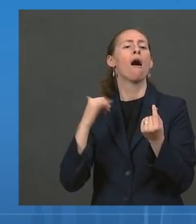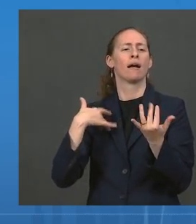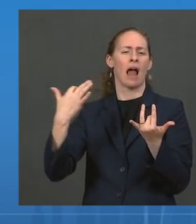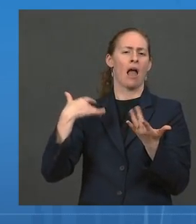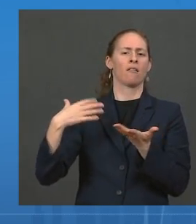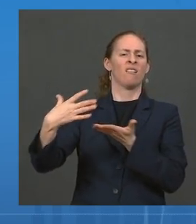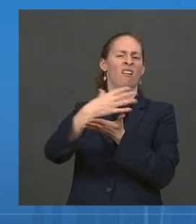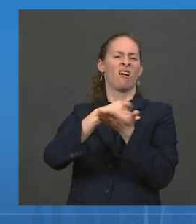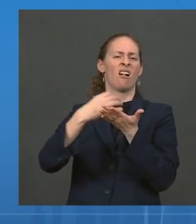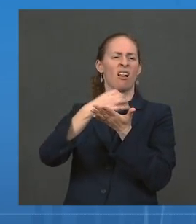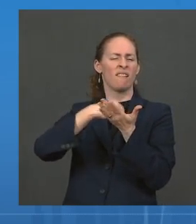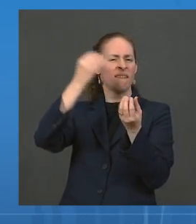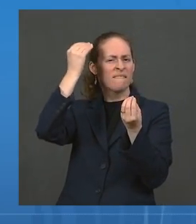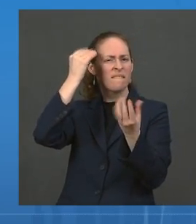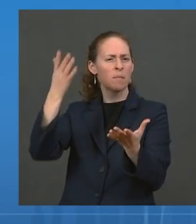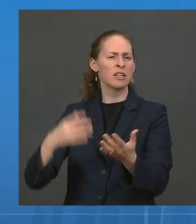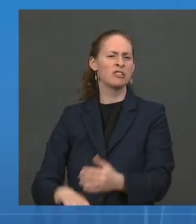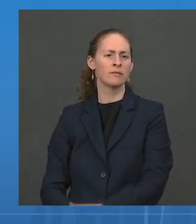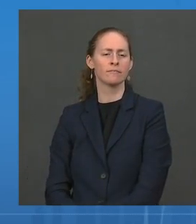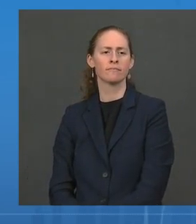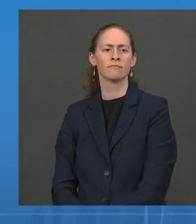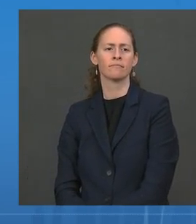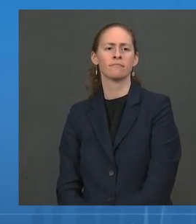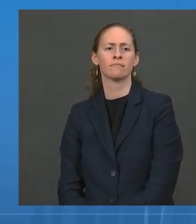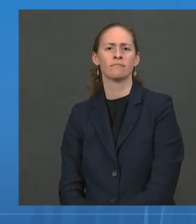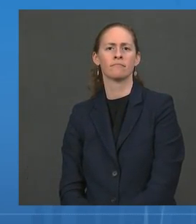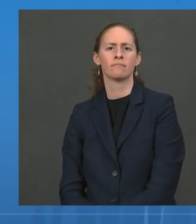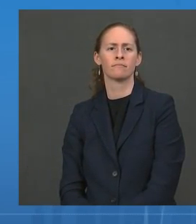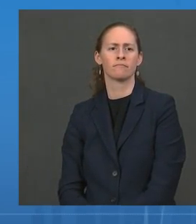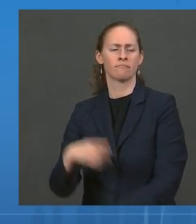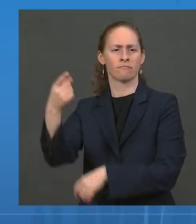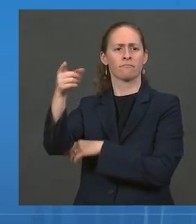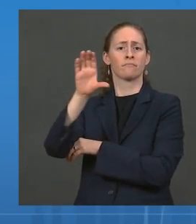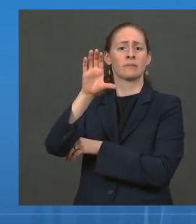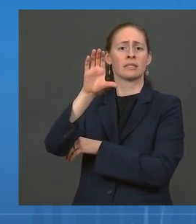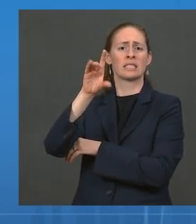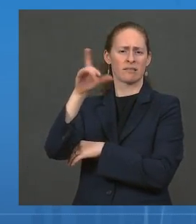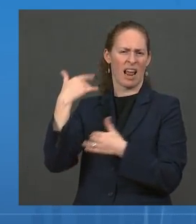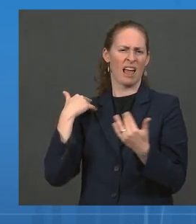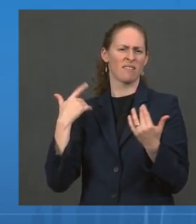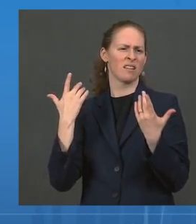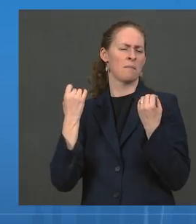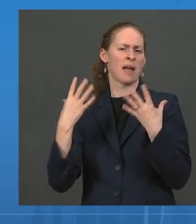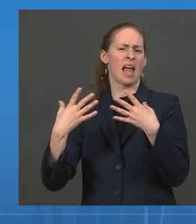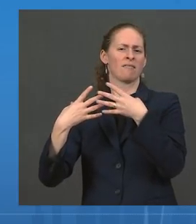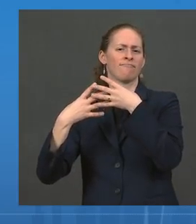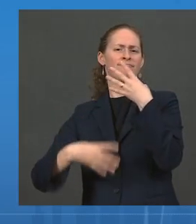that I think the CDC has cited about hospitalizations of kids that are vaccinated versus unvaccinated.